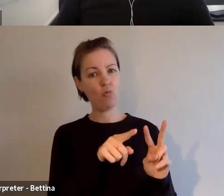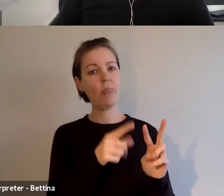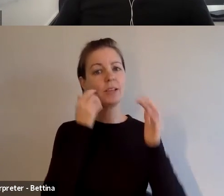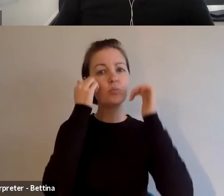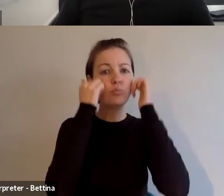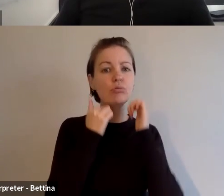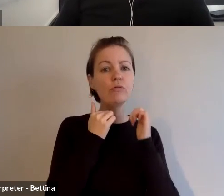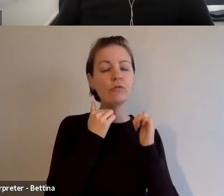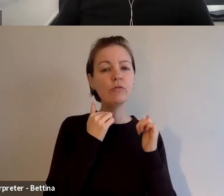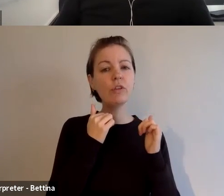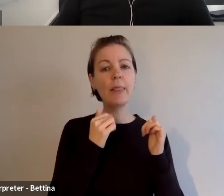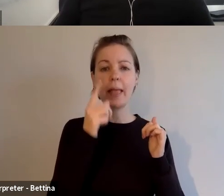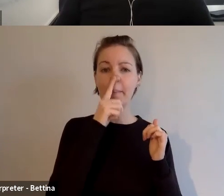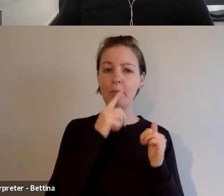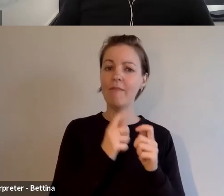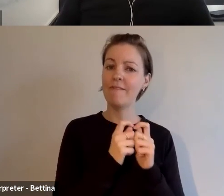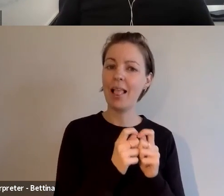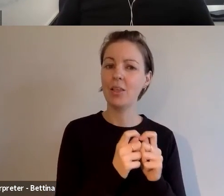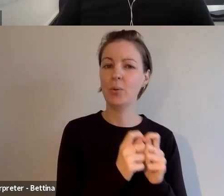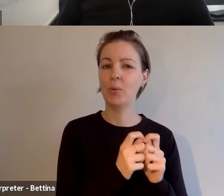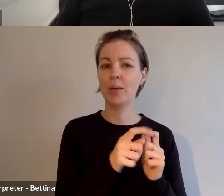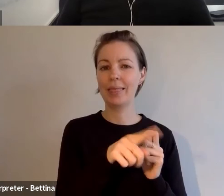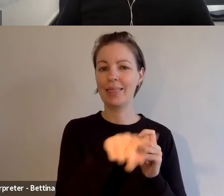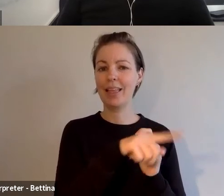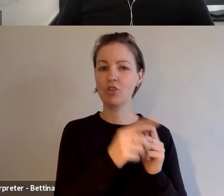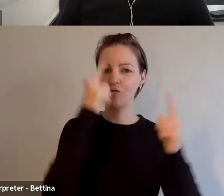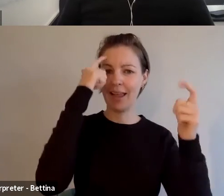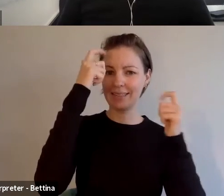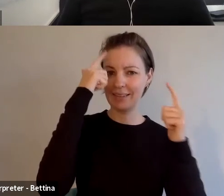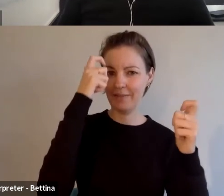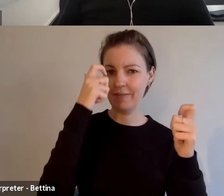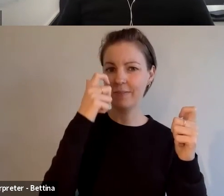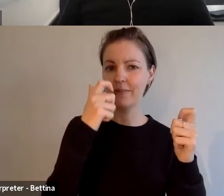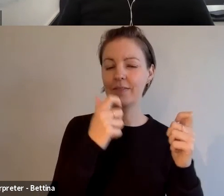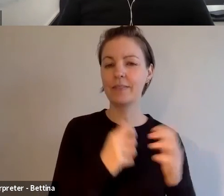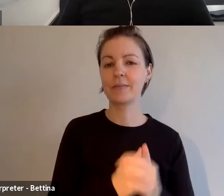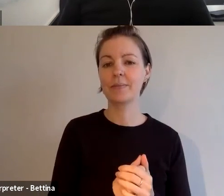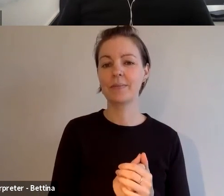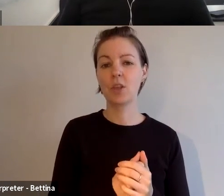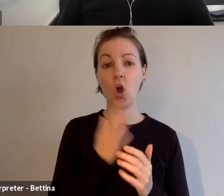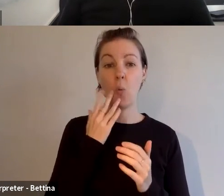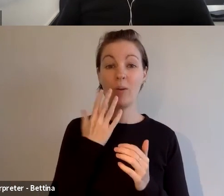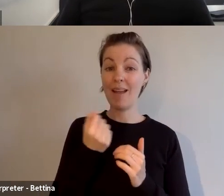I see it in outcomes when they are working with the children in accretive workshops.